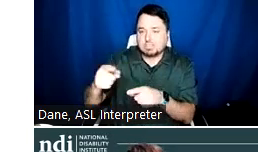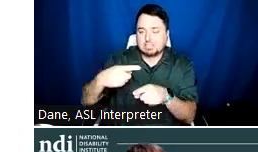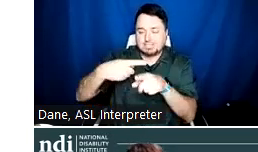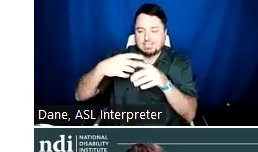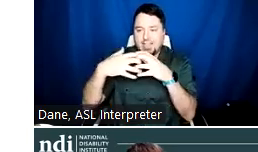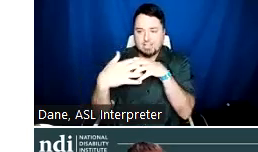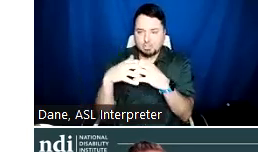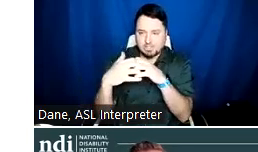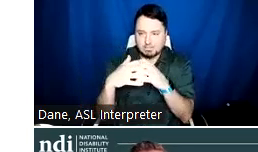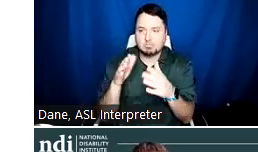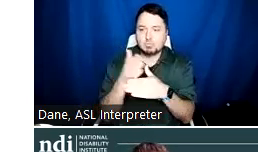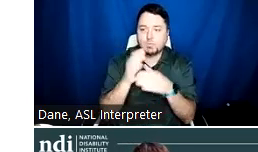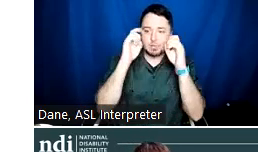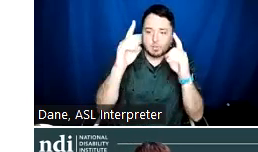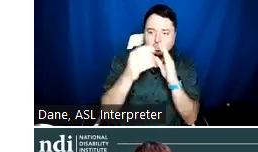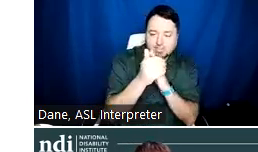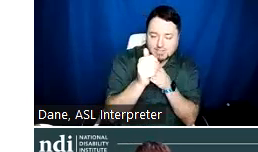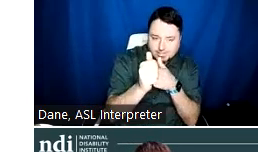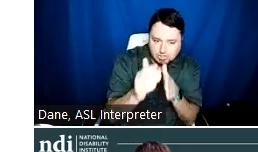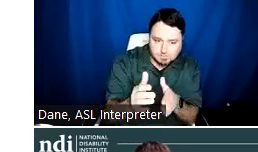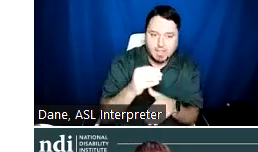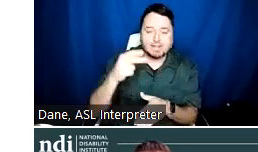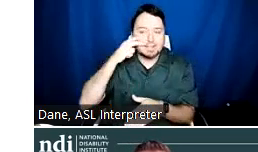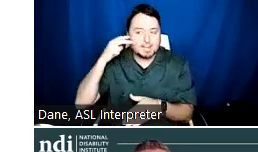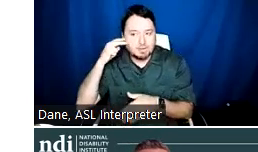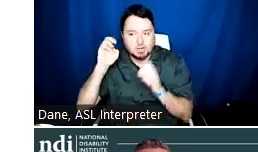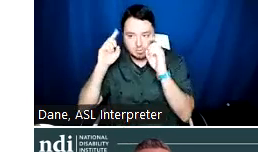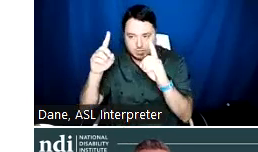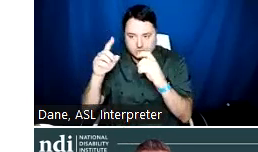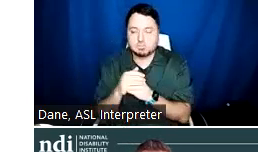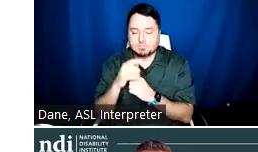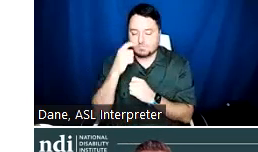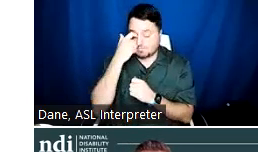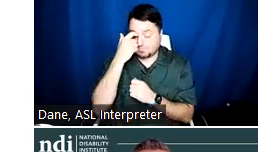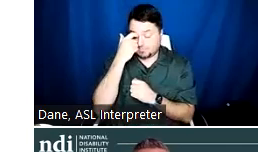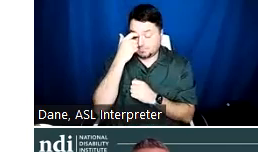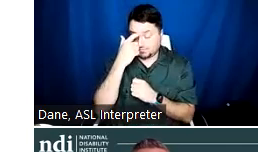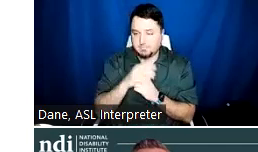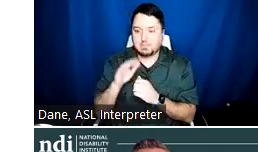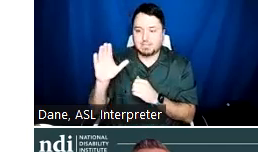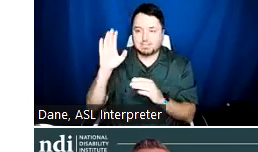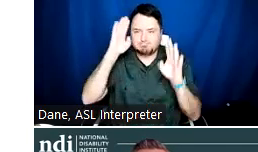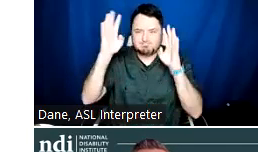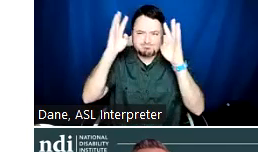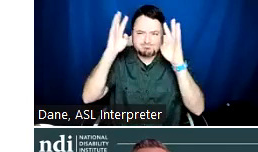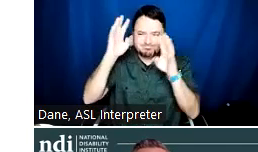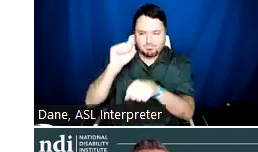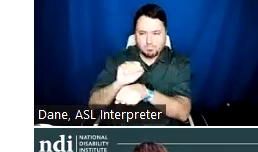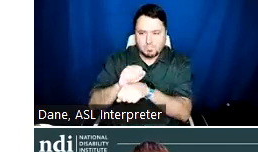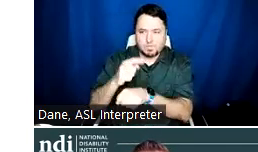Educational Leadership, Native American Education. He has innovatively worked to lead schools towards